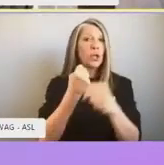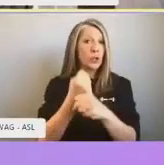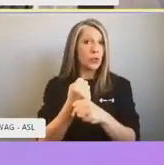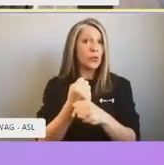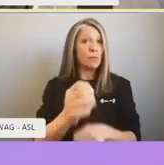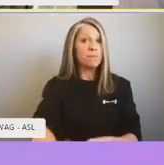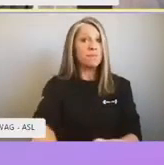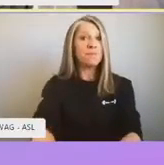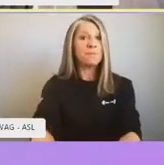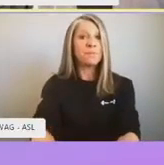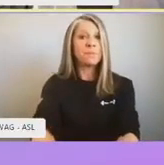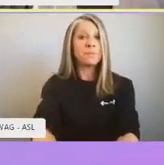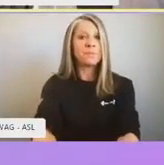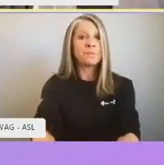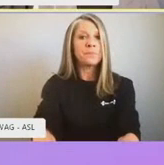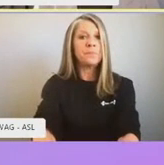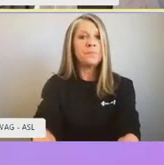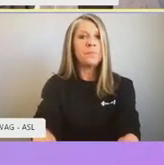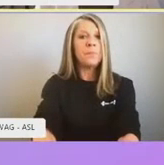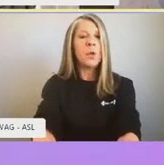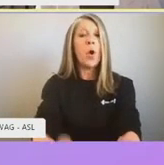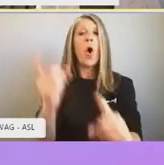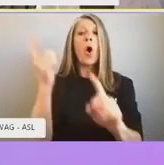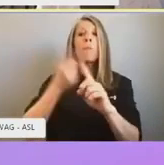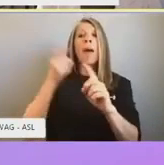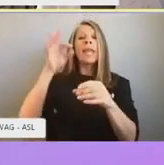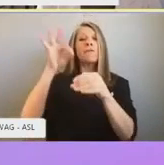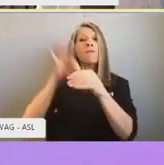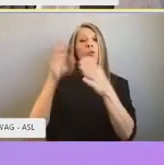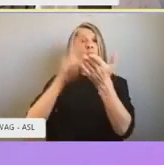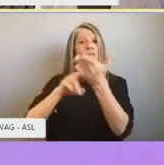this, there have been lots of changes in voting in the